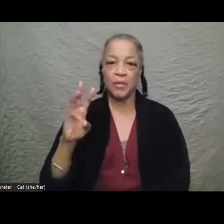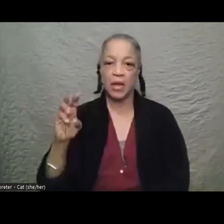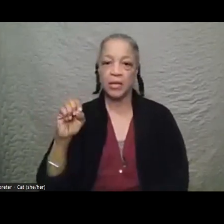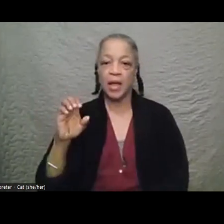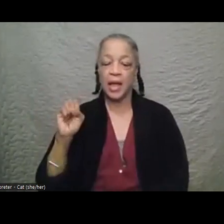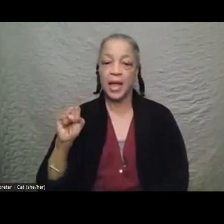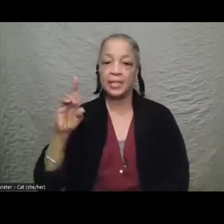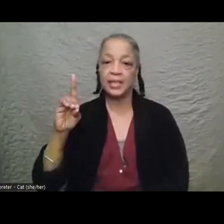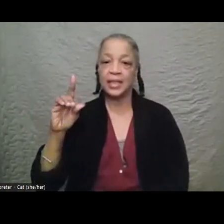SV action.org.